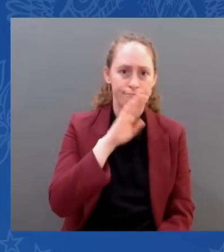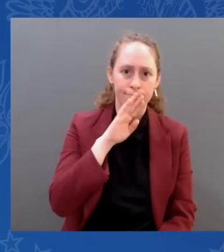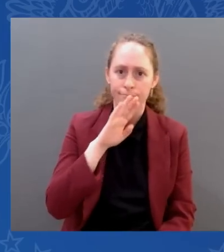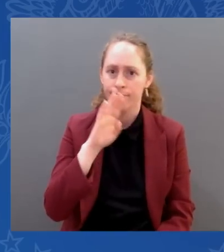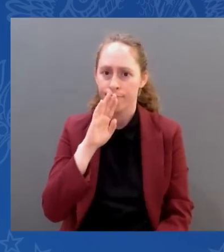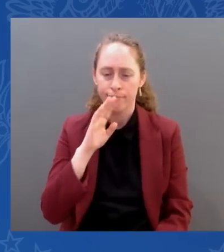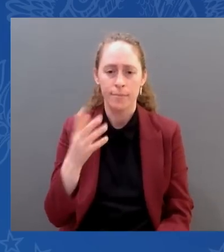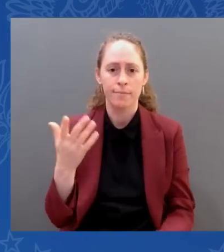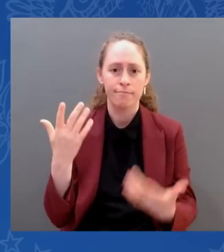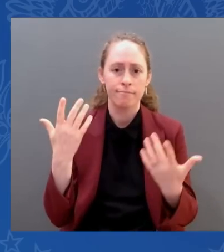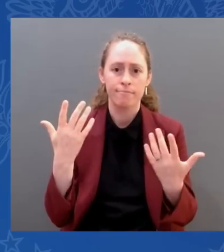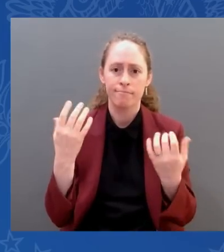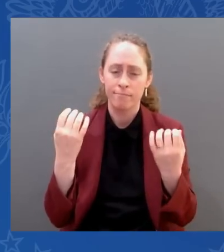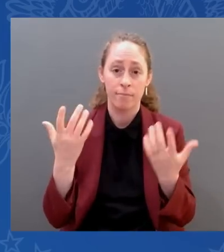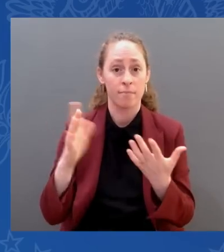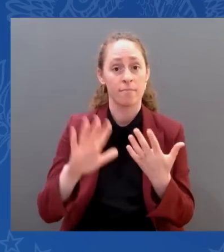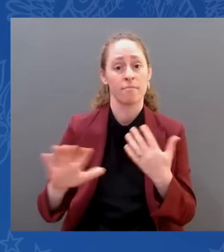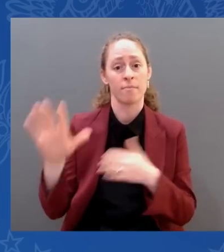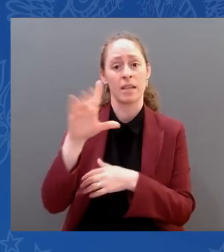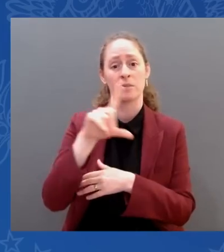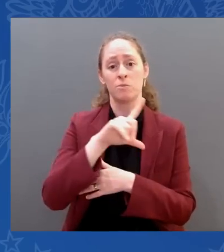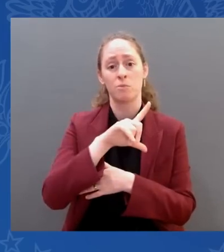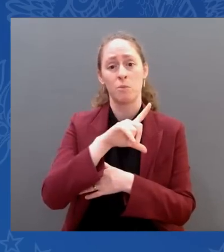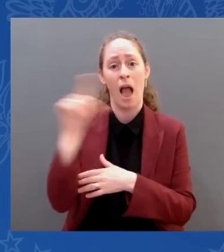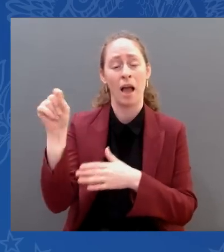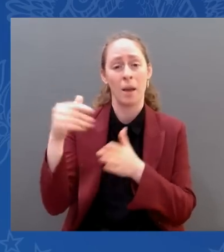A debt of gratitude is owed to our international.